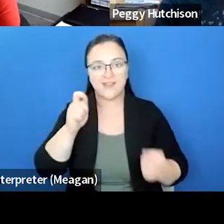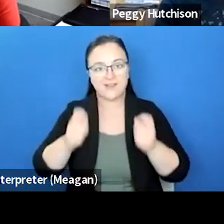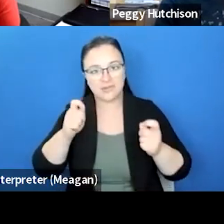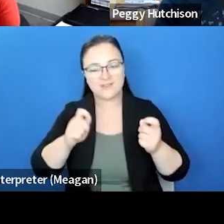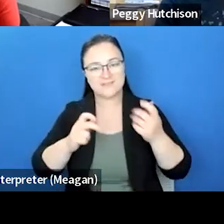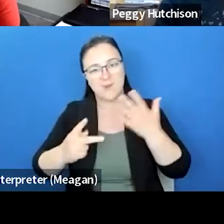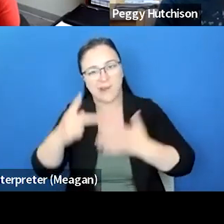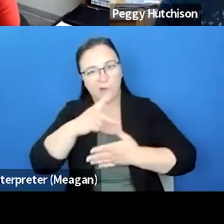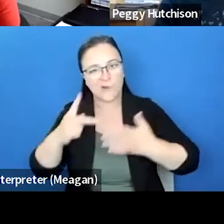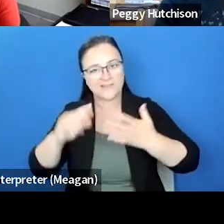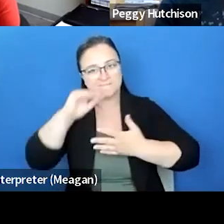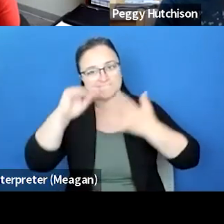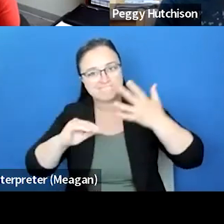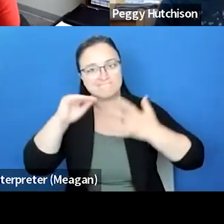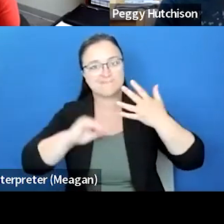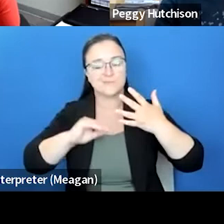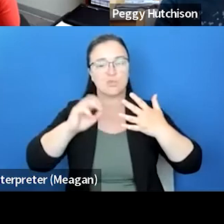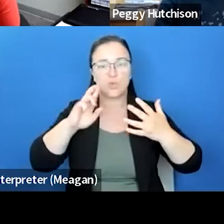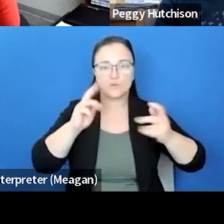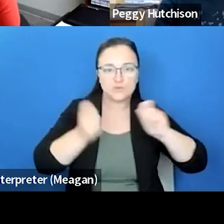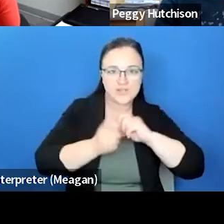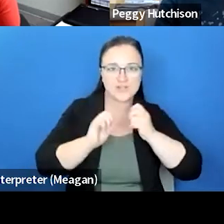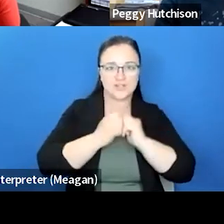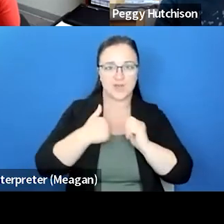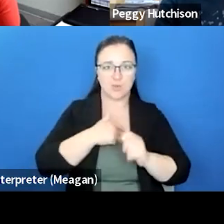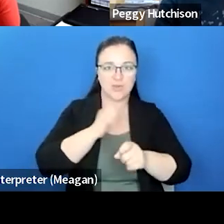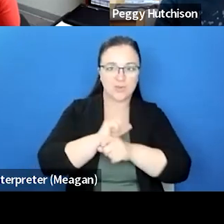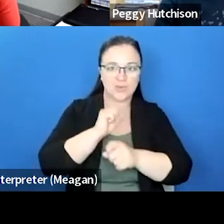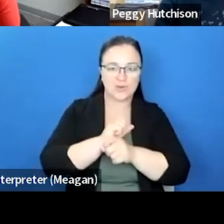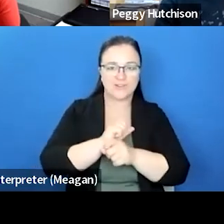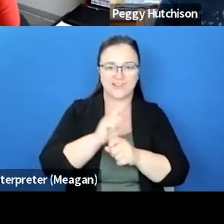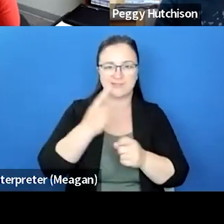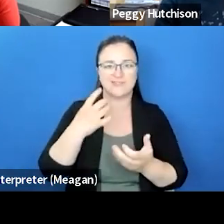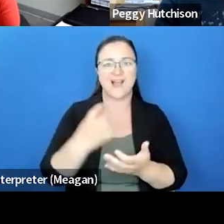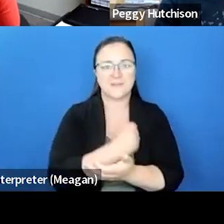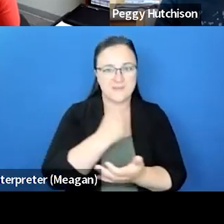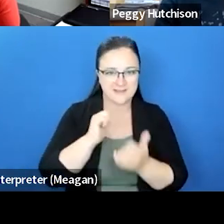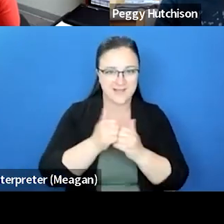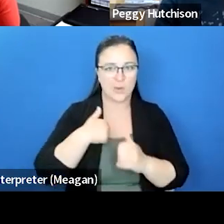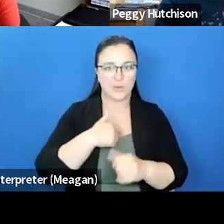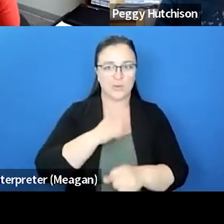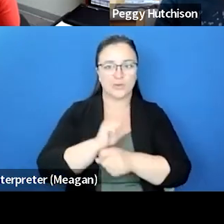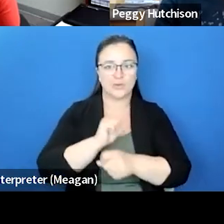or even just to shift how we work kind of optimizing that seems like too big of a stretch